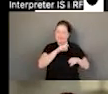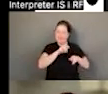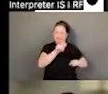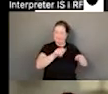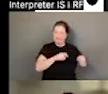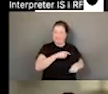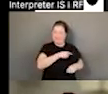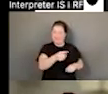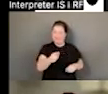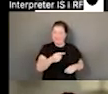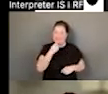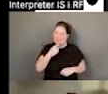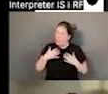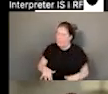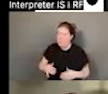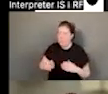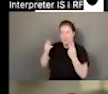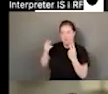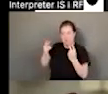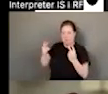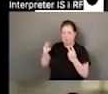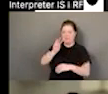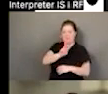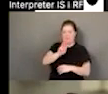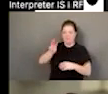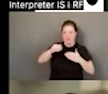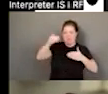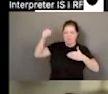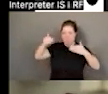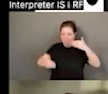looks and acts the same in all the steps of the service.